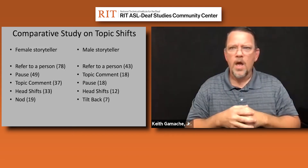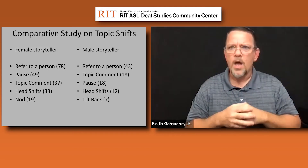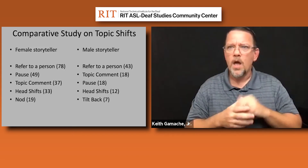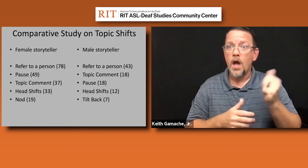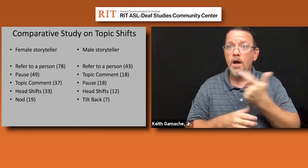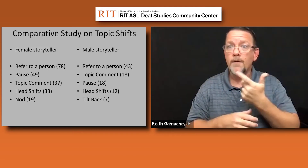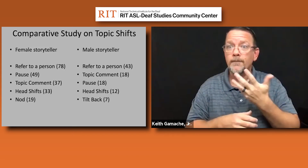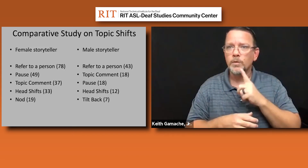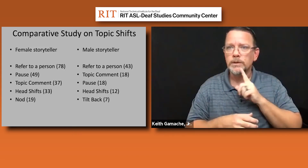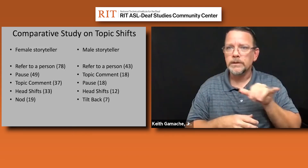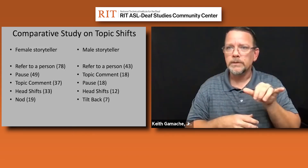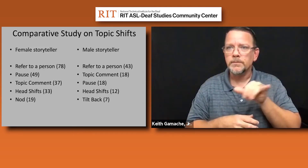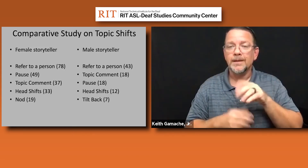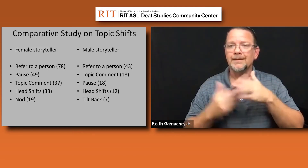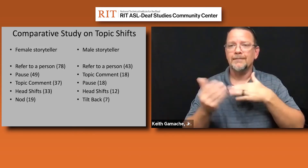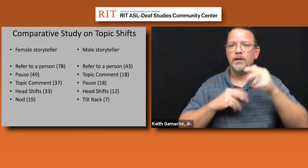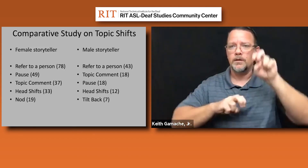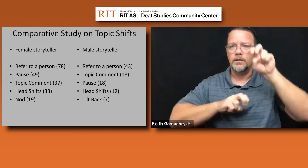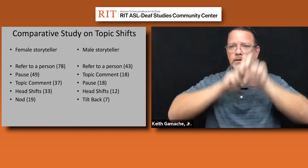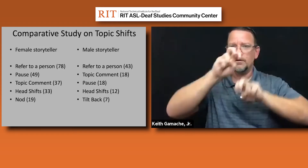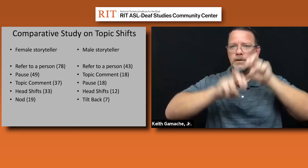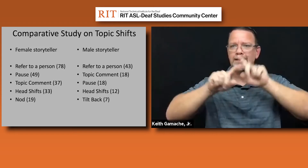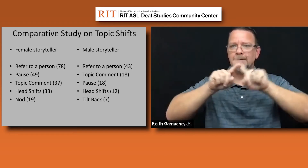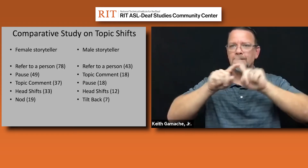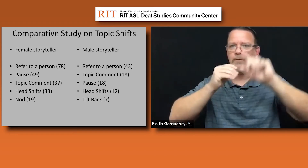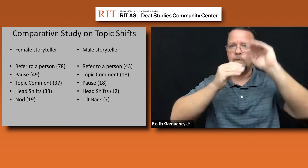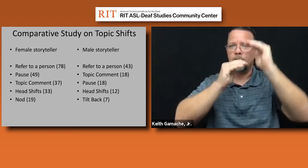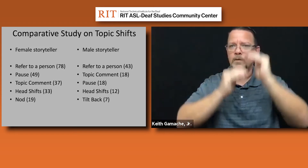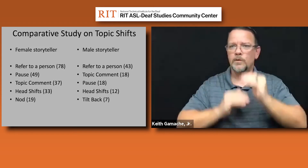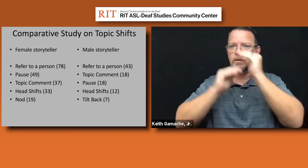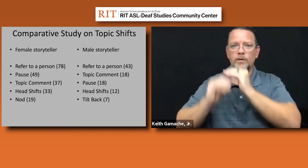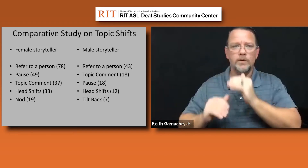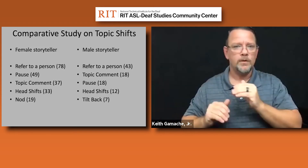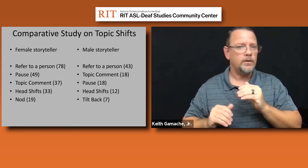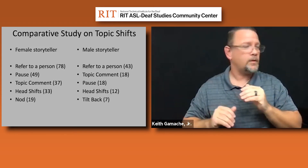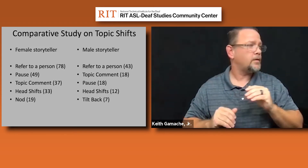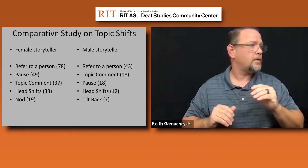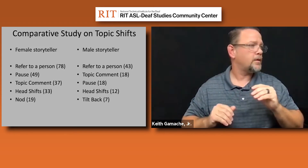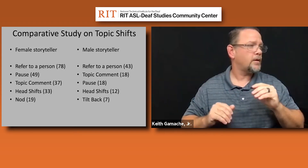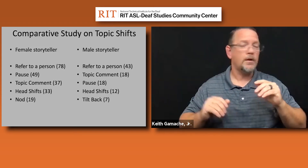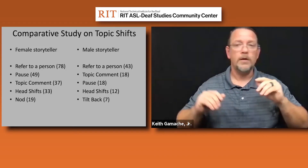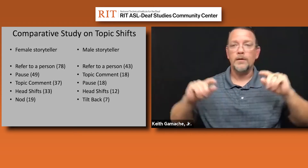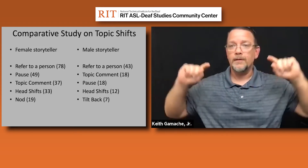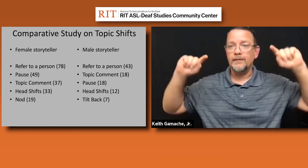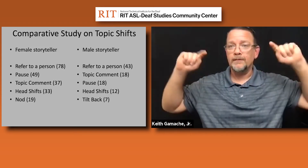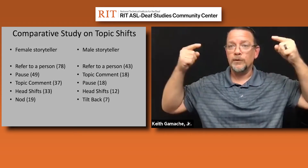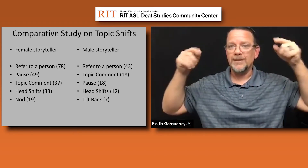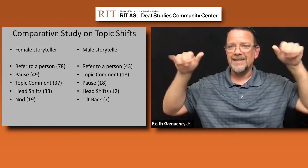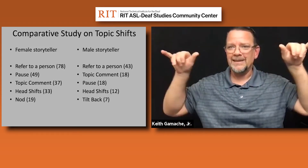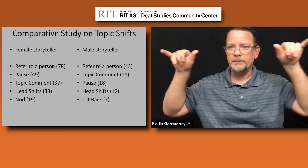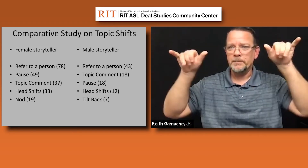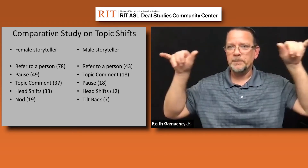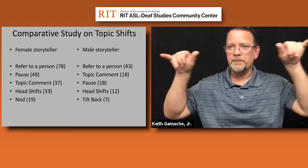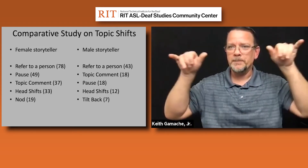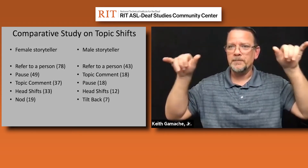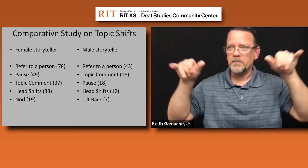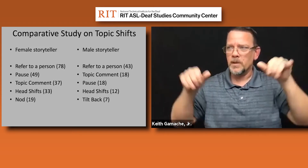you can see the breakdown here, and, again, there's different categories. There's different ways to topic-shift,